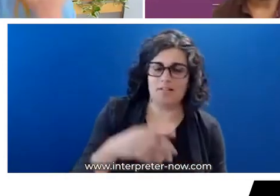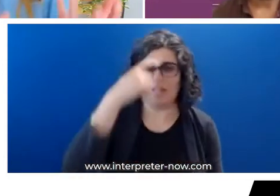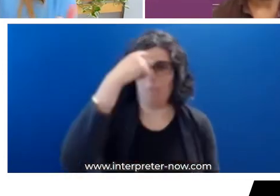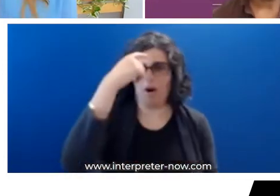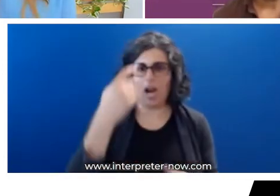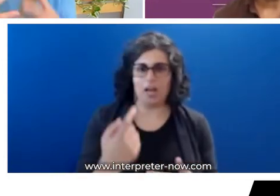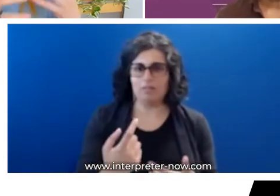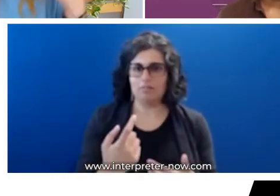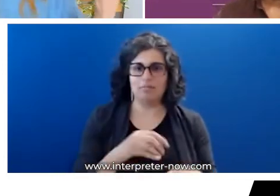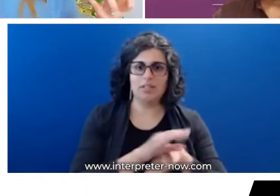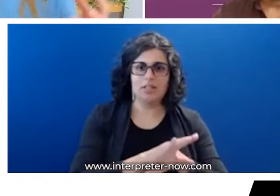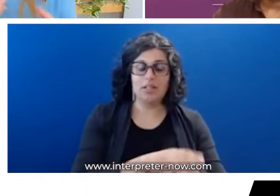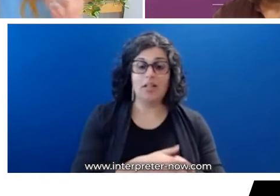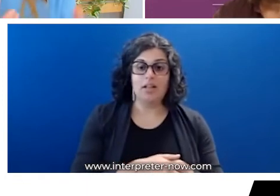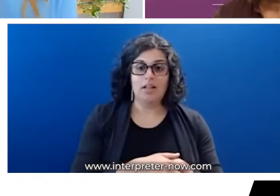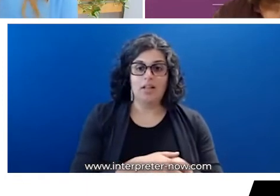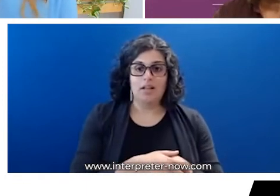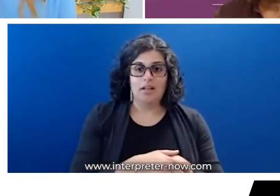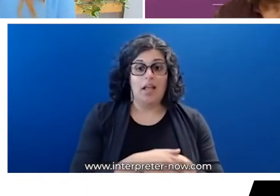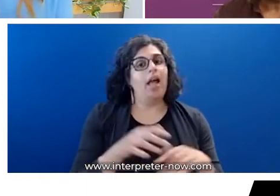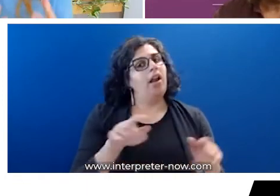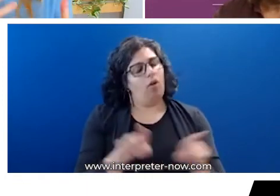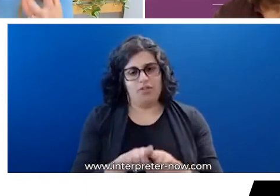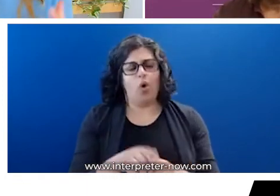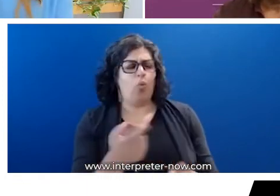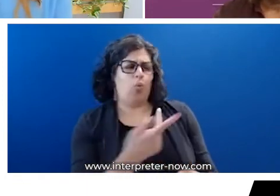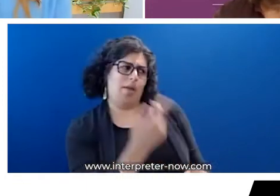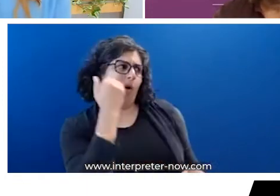As well as kind of, as you and I both know that short-term and long-term effects